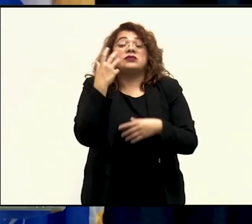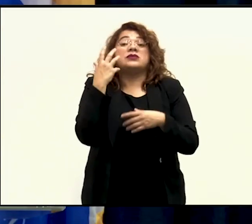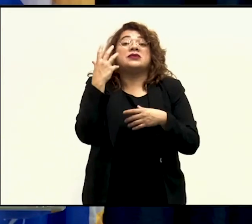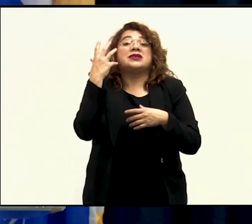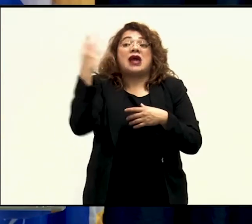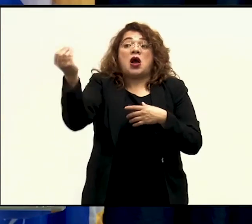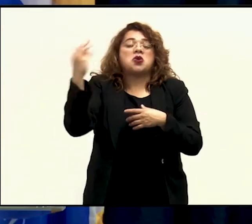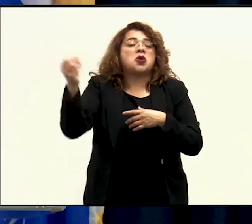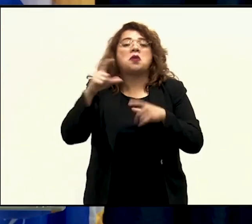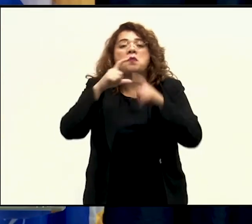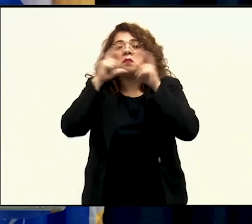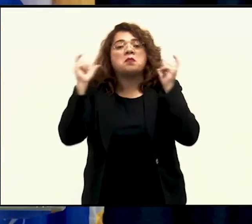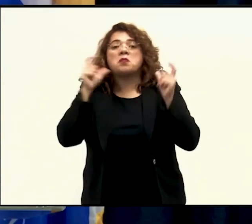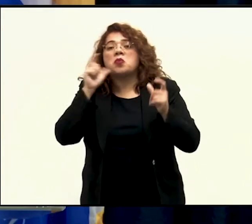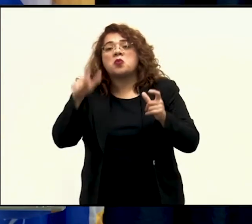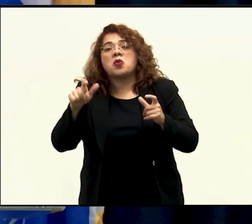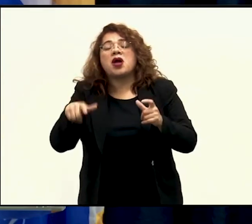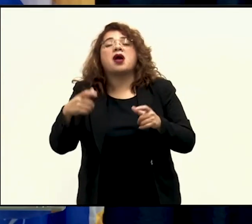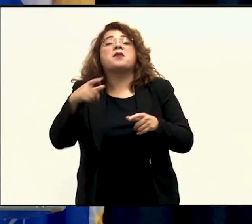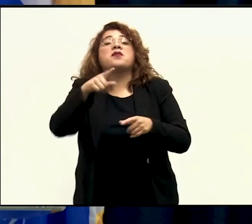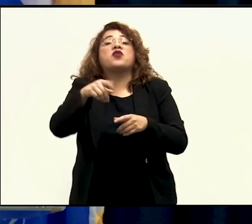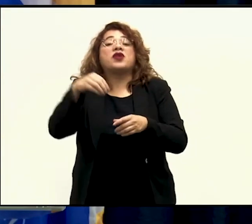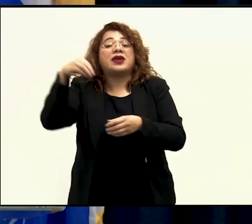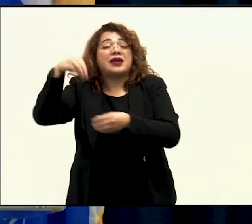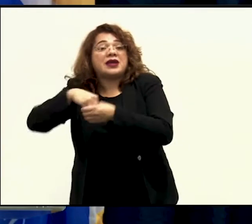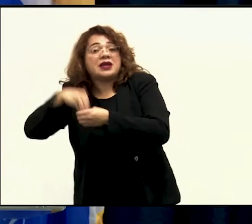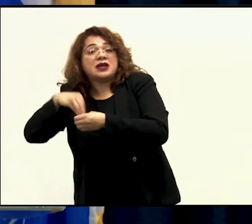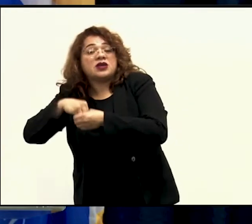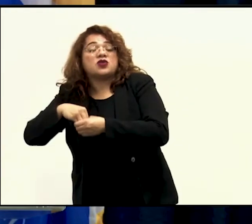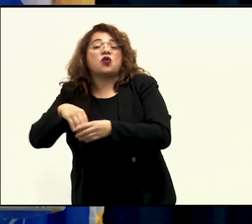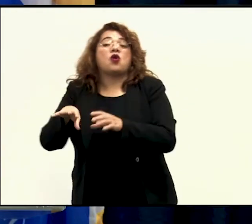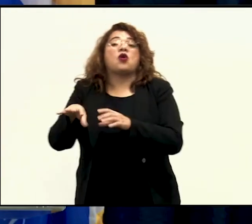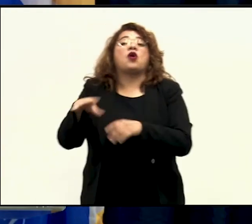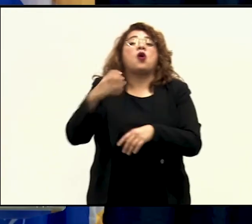space, if you're indoor/outdoor visits in private settings with other fully vaccinated